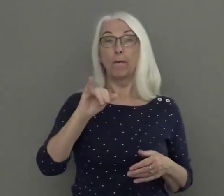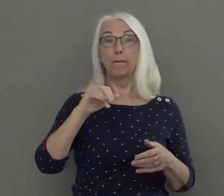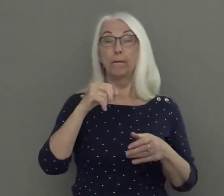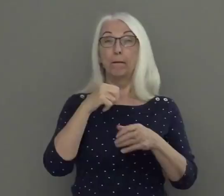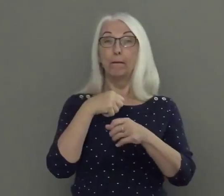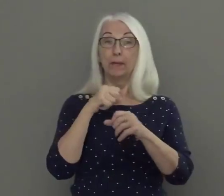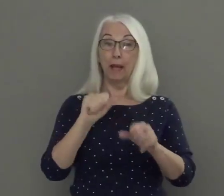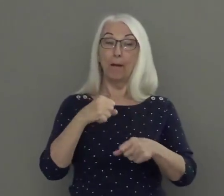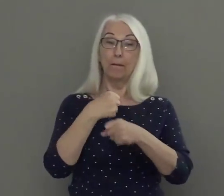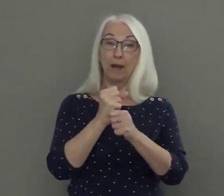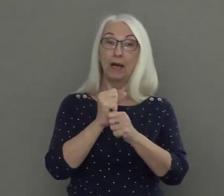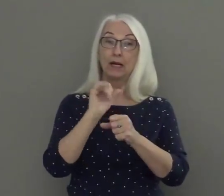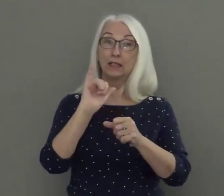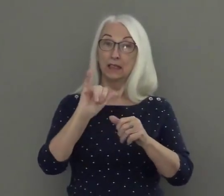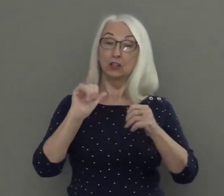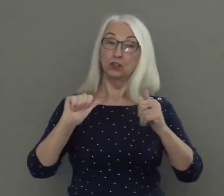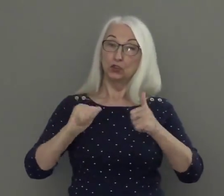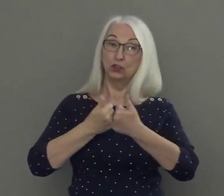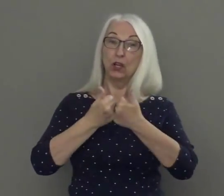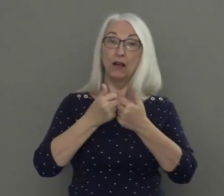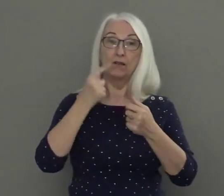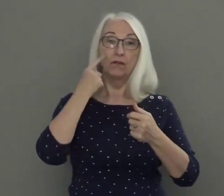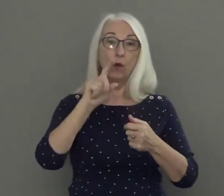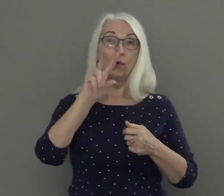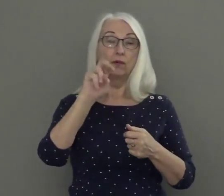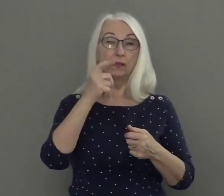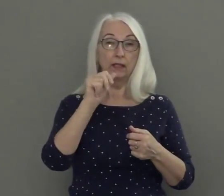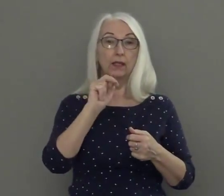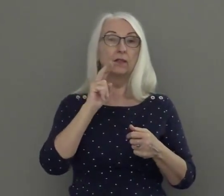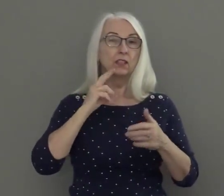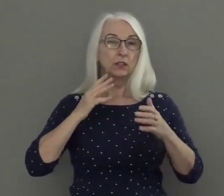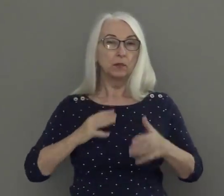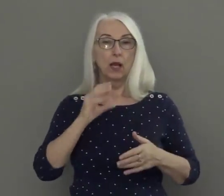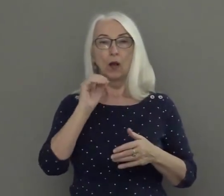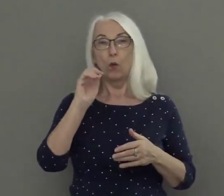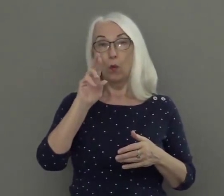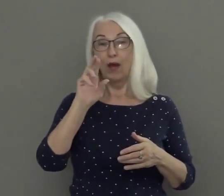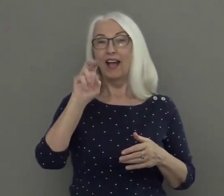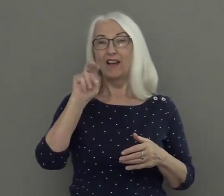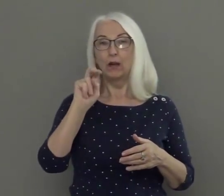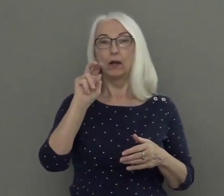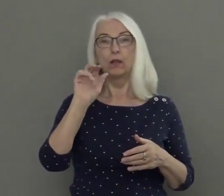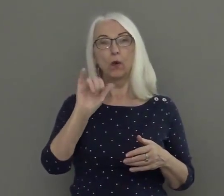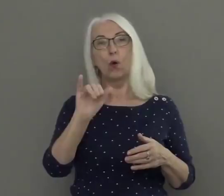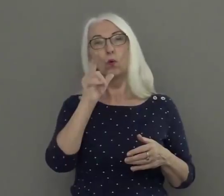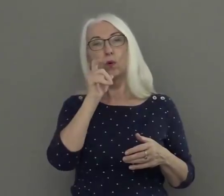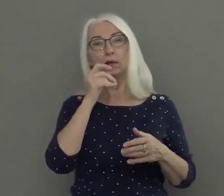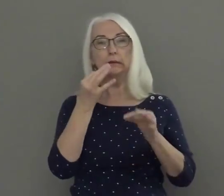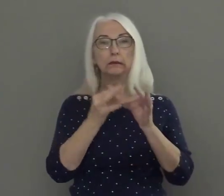This can make it challenging for vegans, vegetarians or even those who